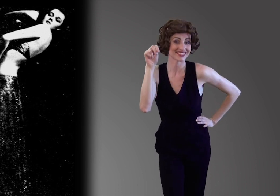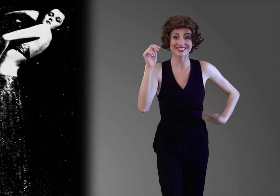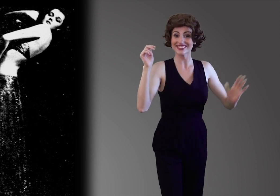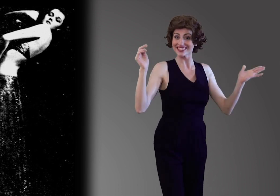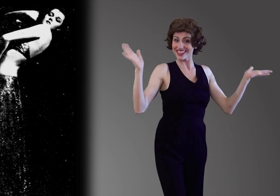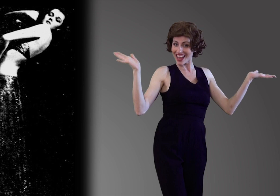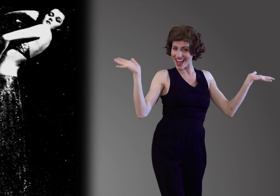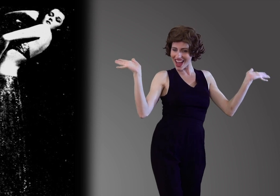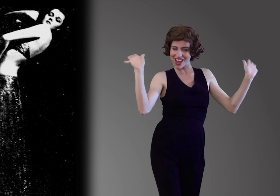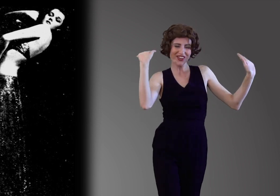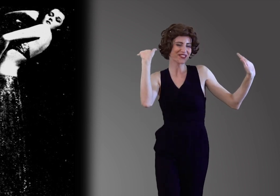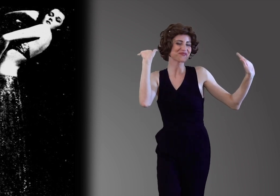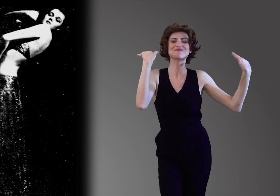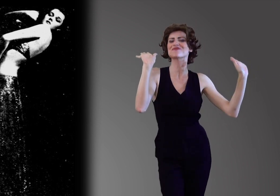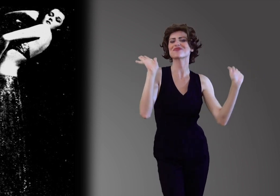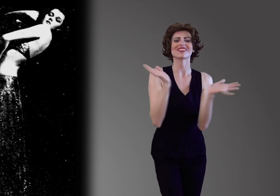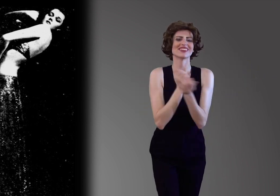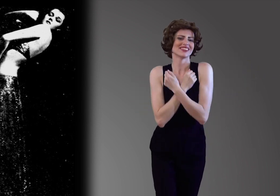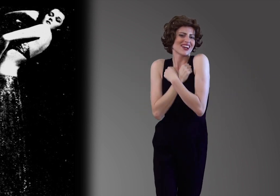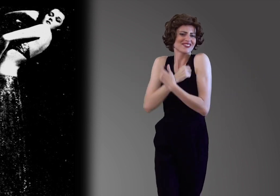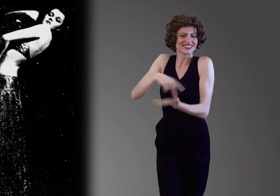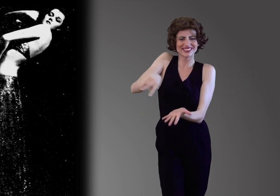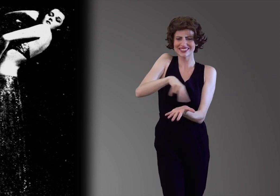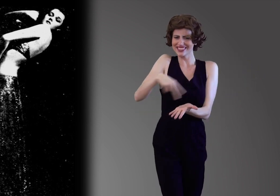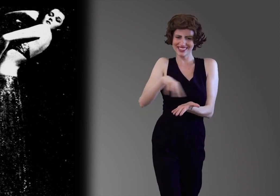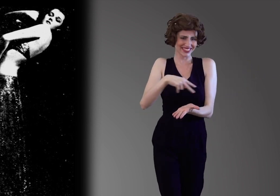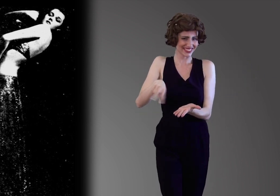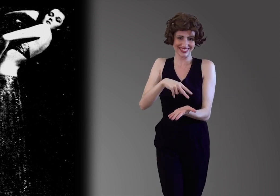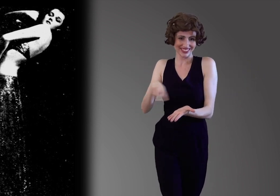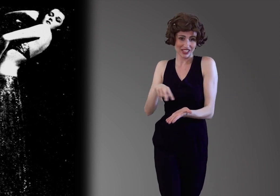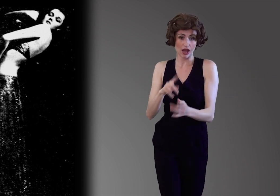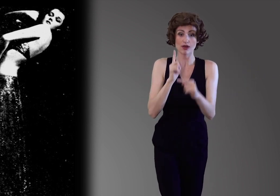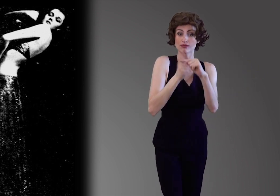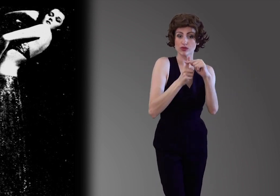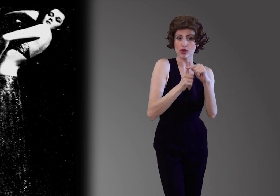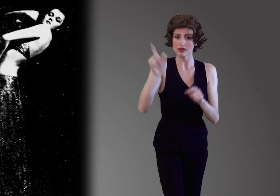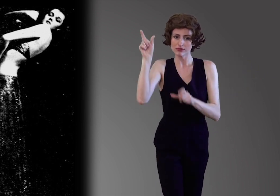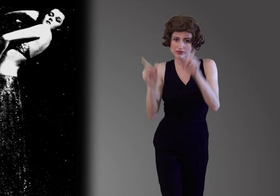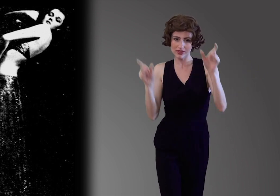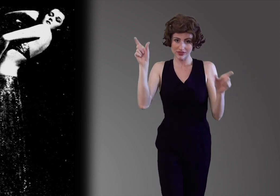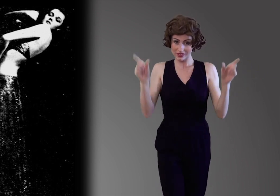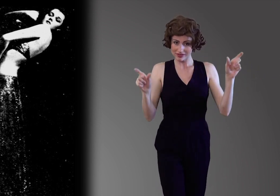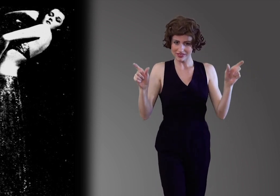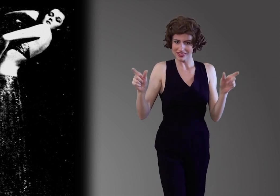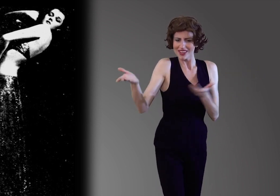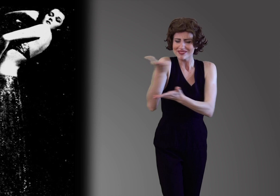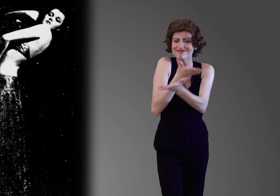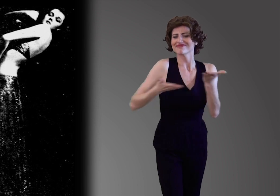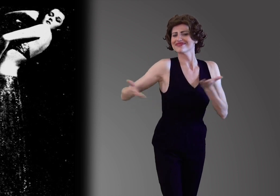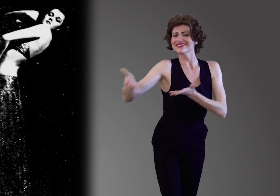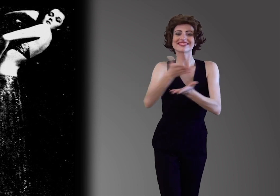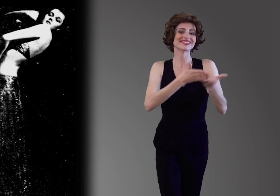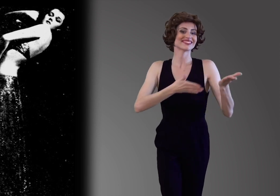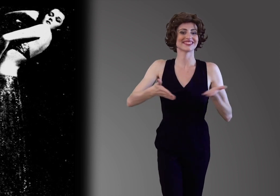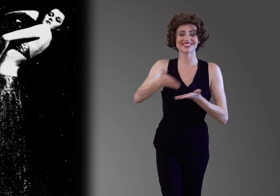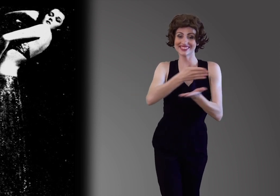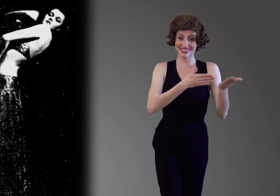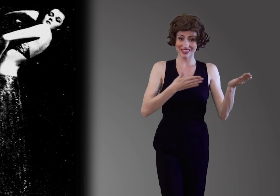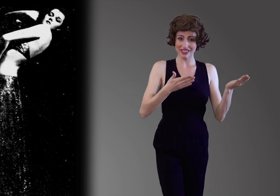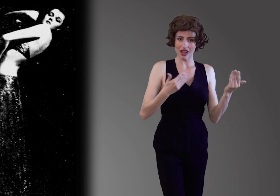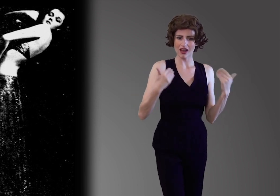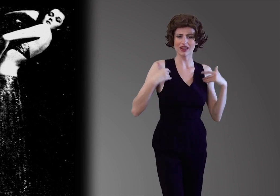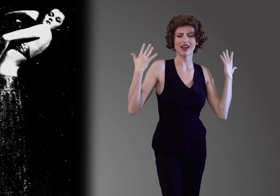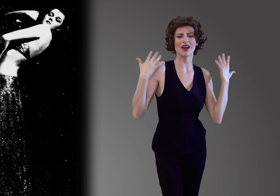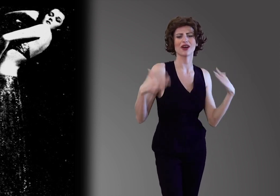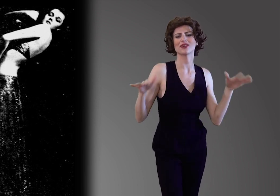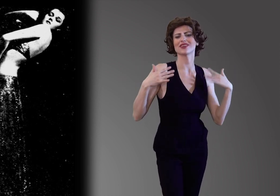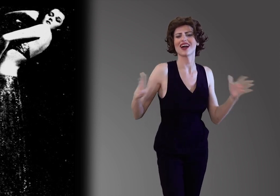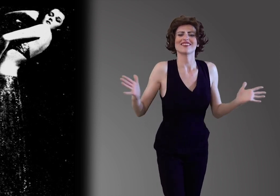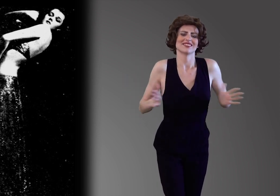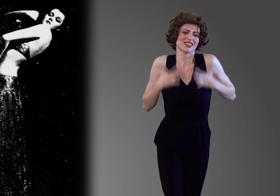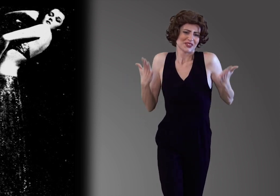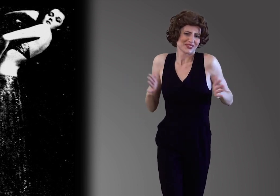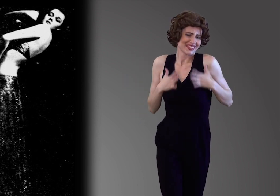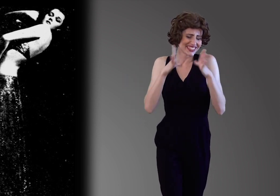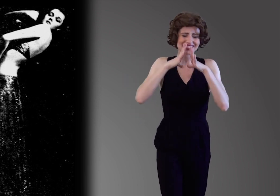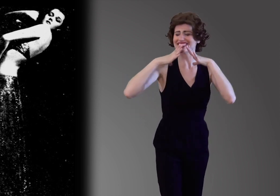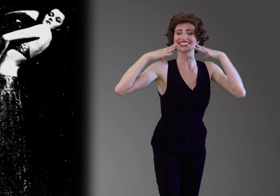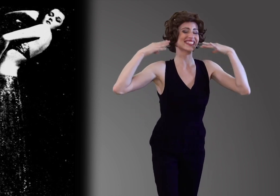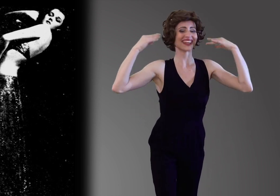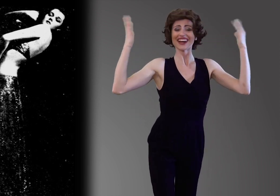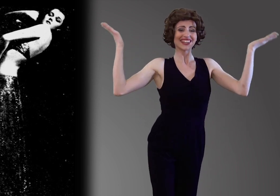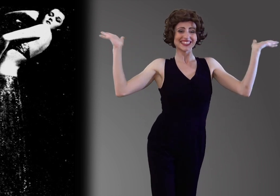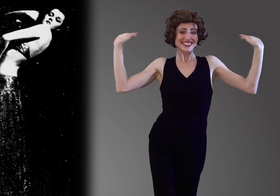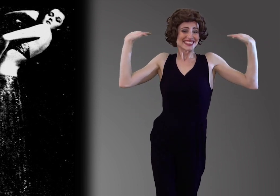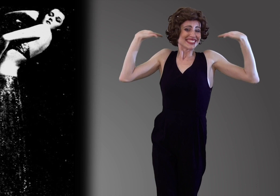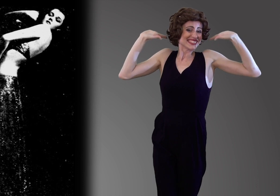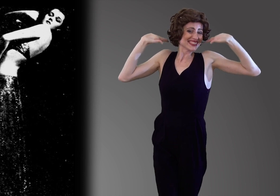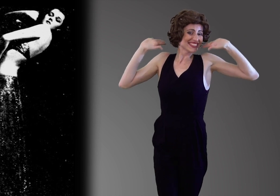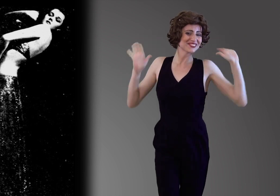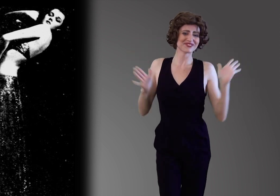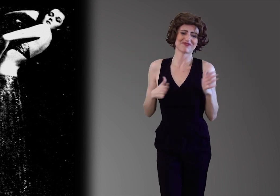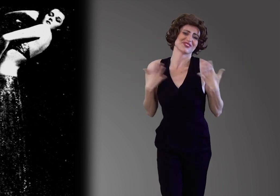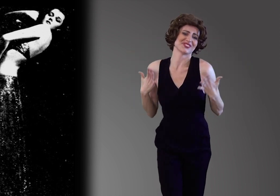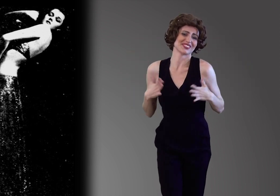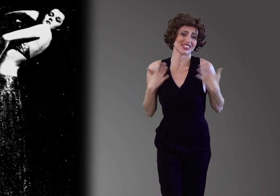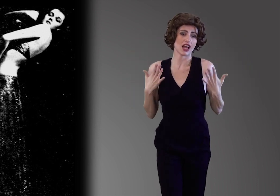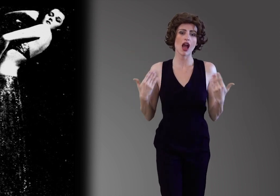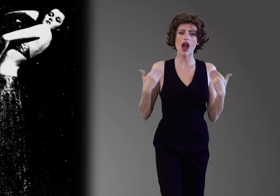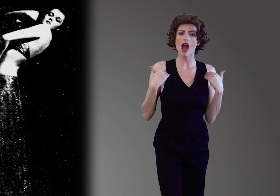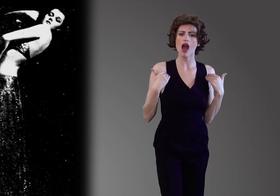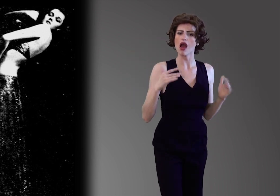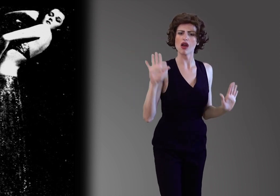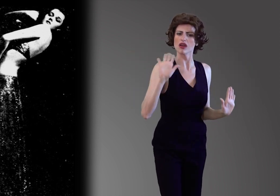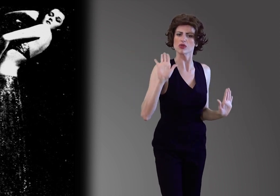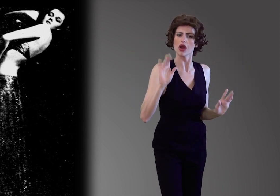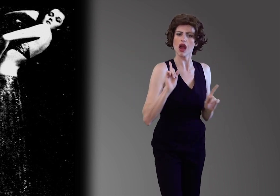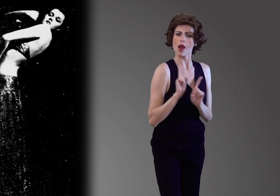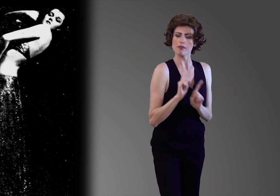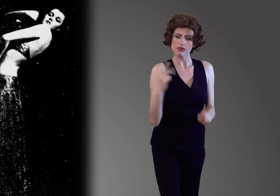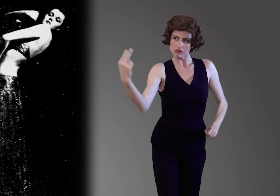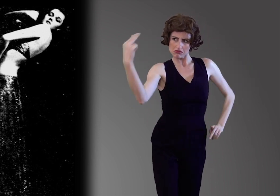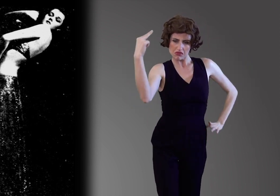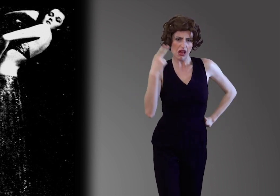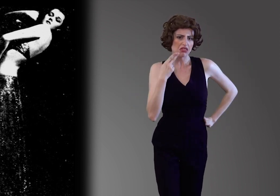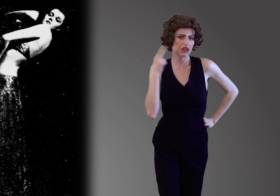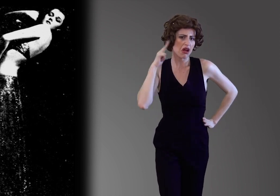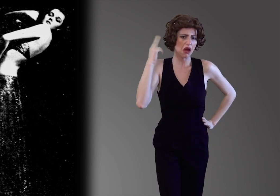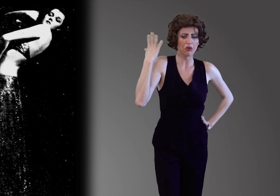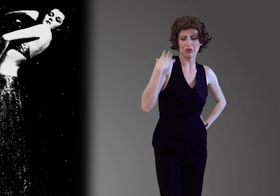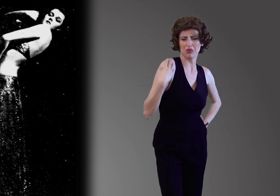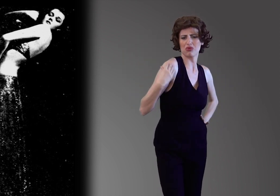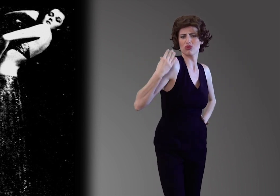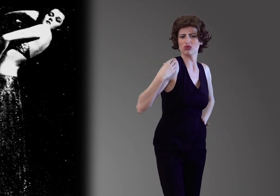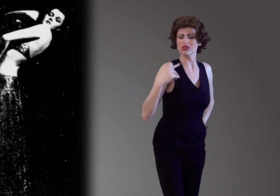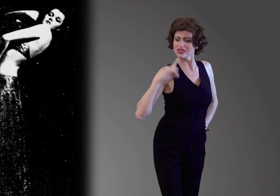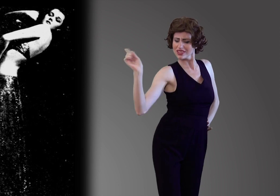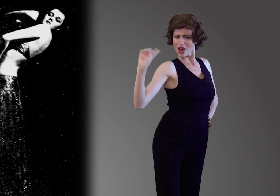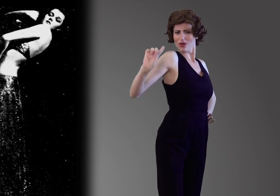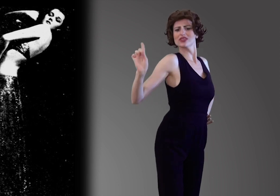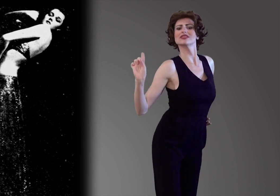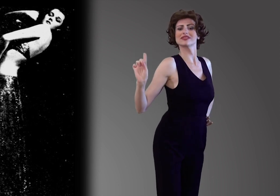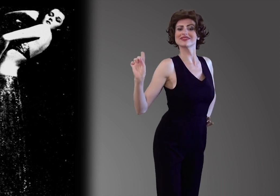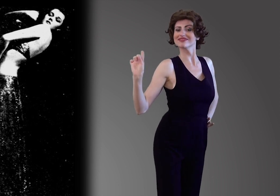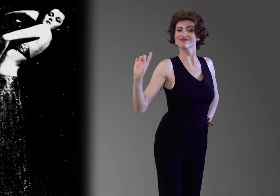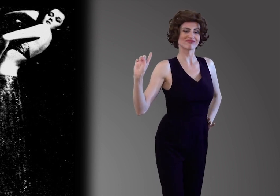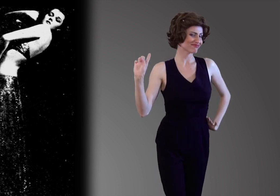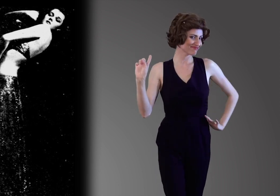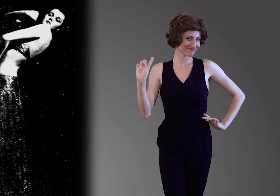I love to dance and mingle with people. I am always happy and don't want sympathy that I am Deaf. I feel